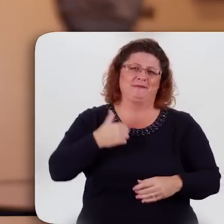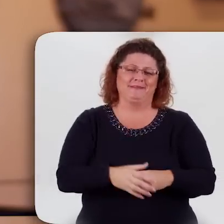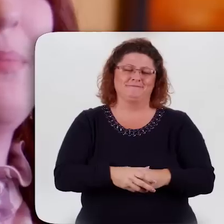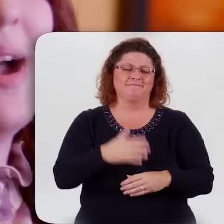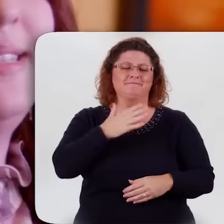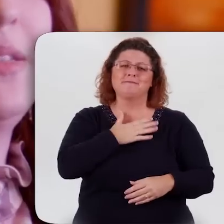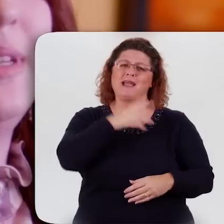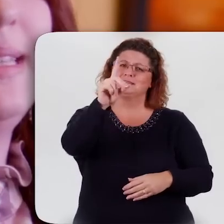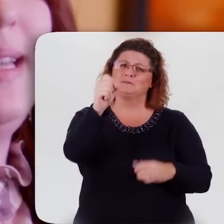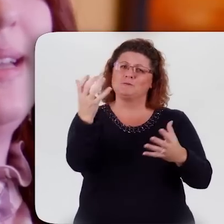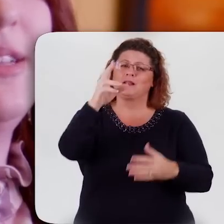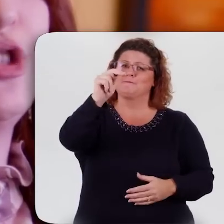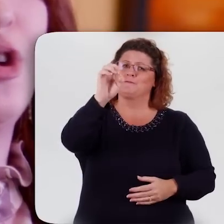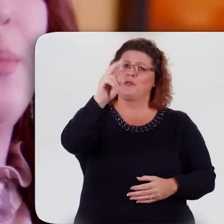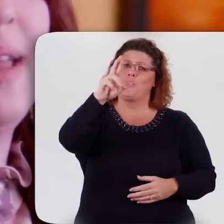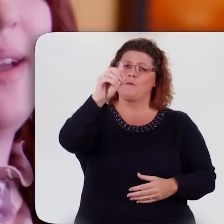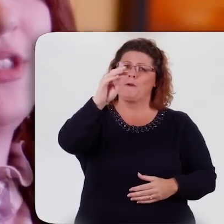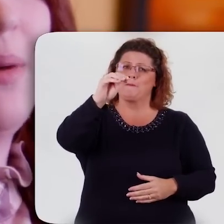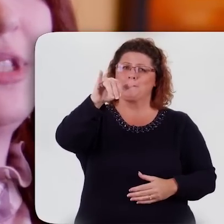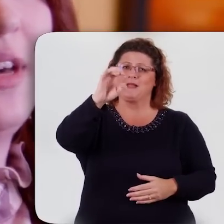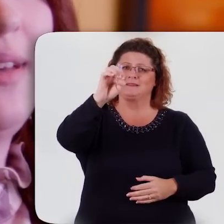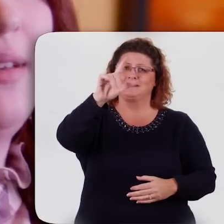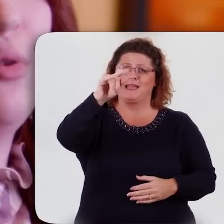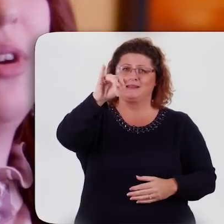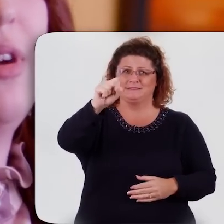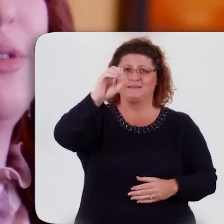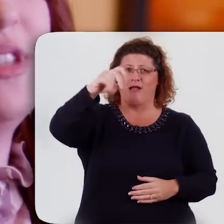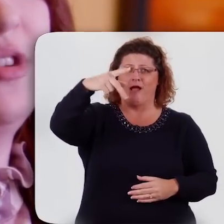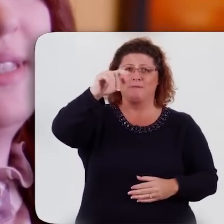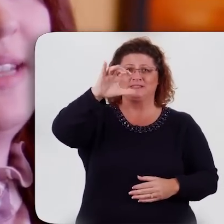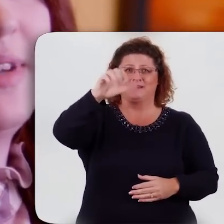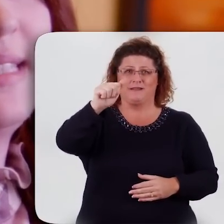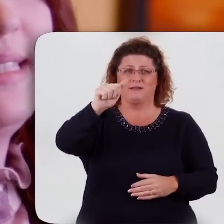My disability is neuromyelitis optica, or otherwise known as Devic's disease.